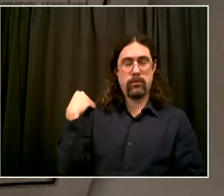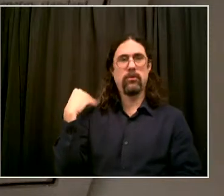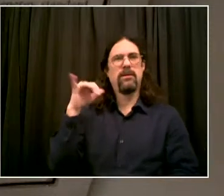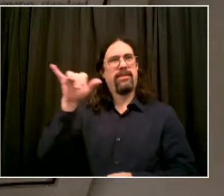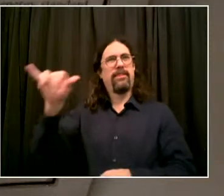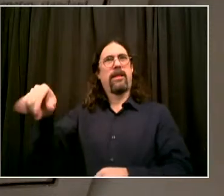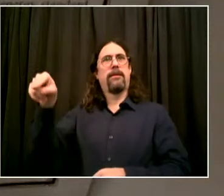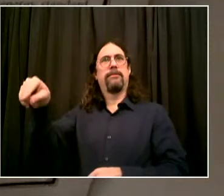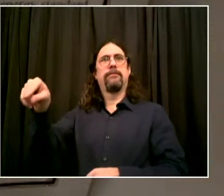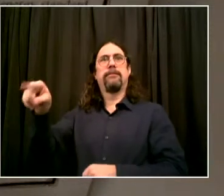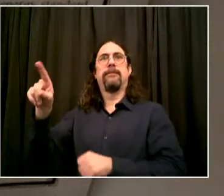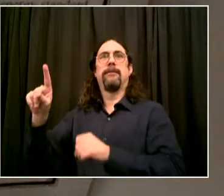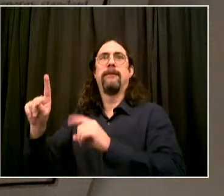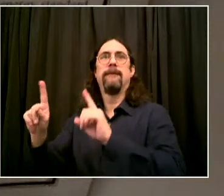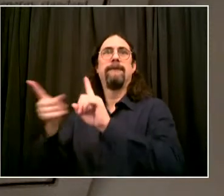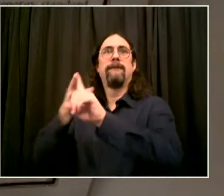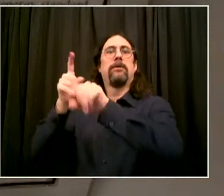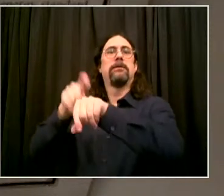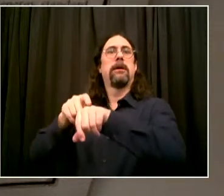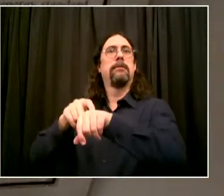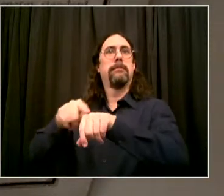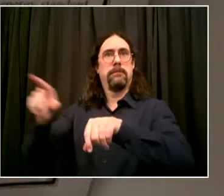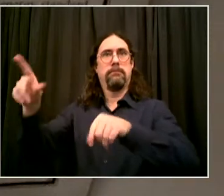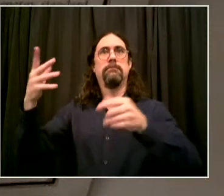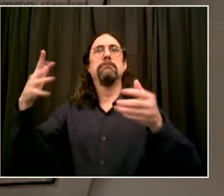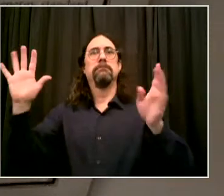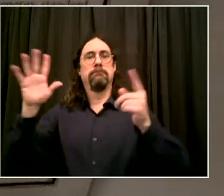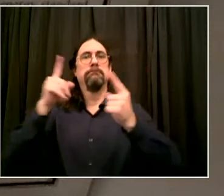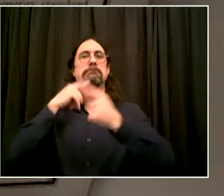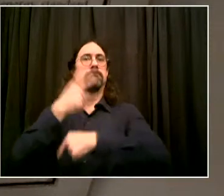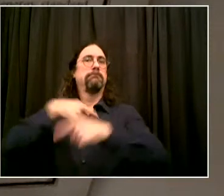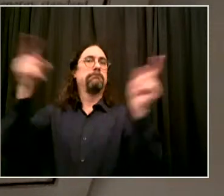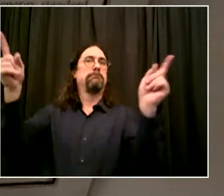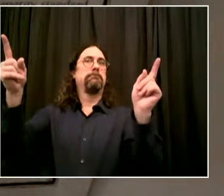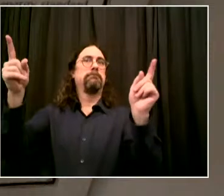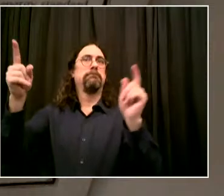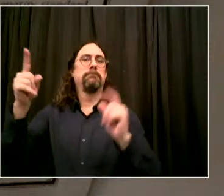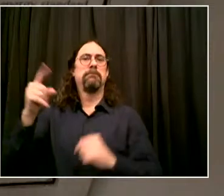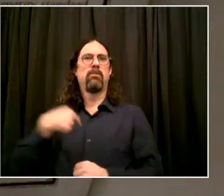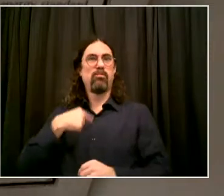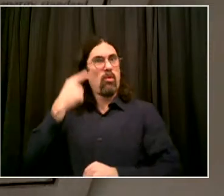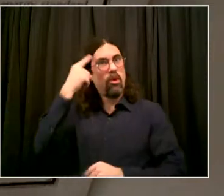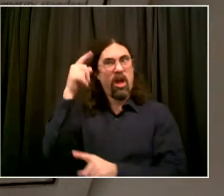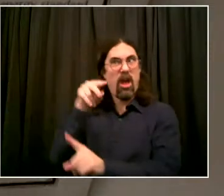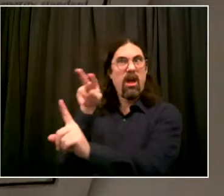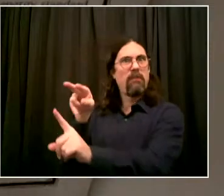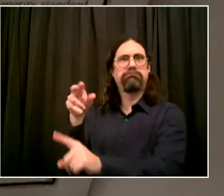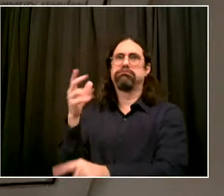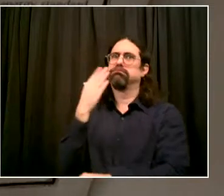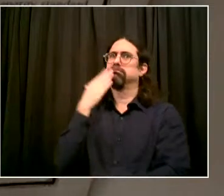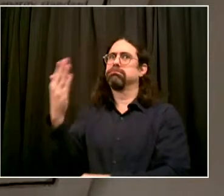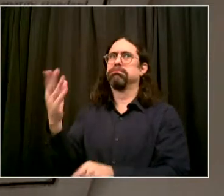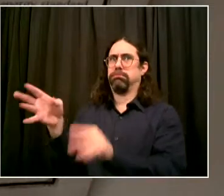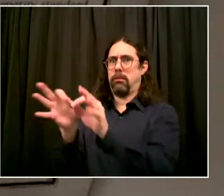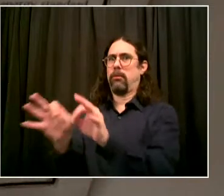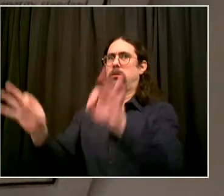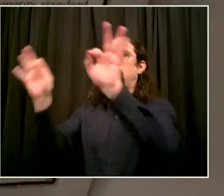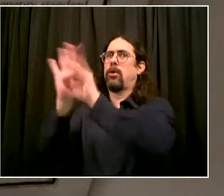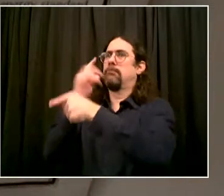SIGNIFICANT BECAUSE THE SIGNAL IT SENT TO THE FINANCIALA CENTER OF THE WORLD HAVE